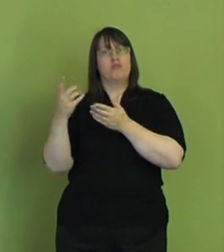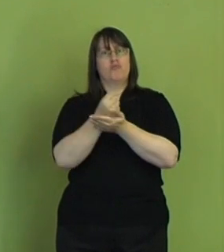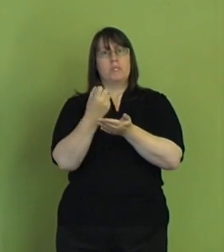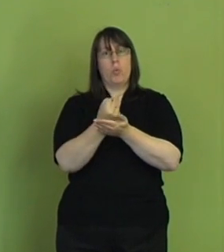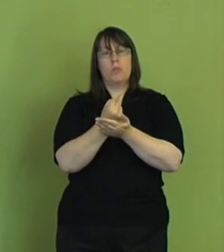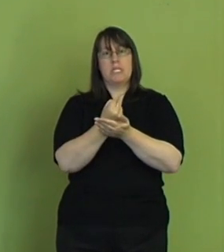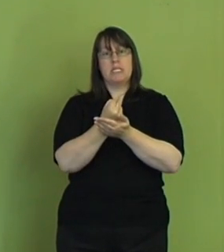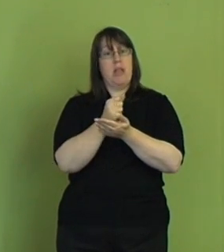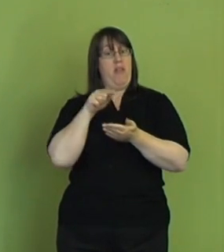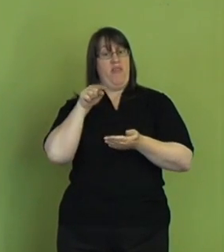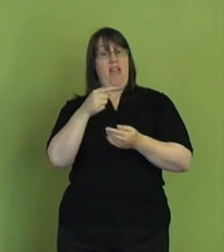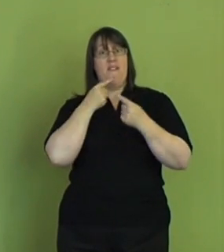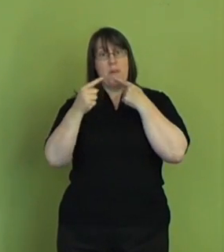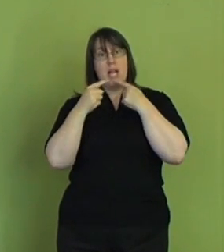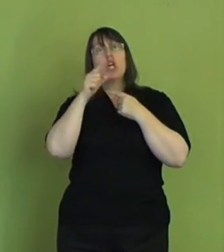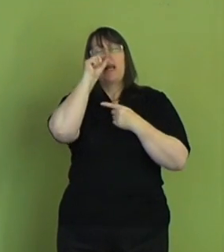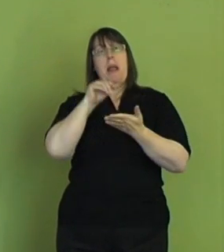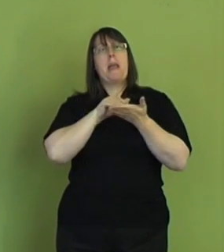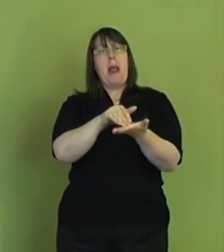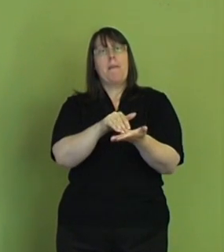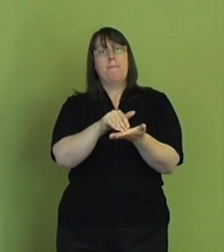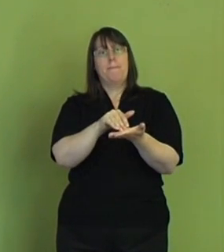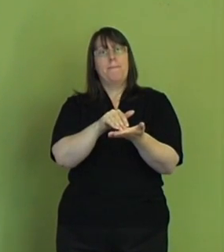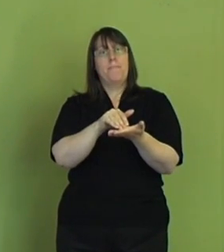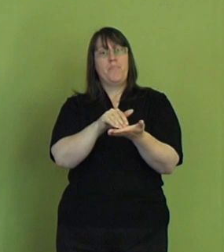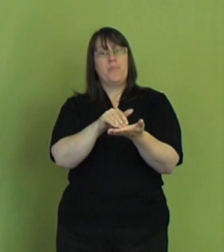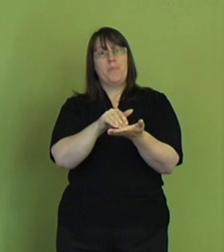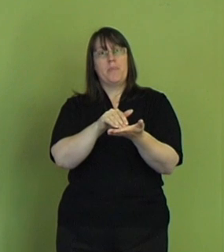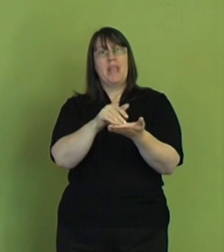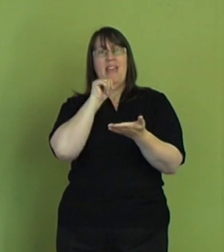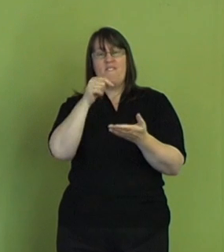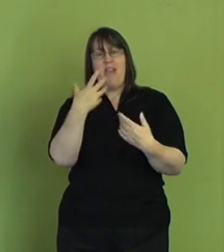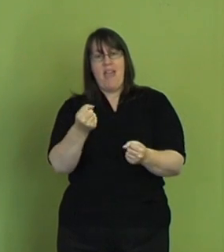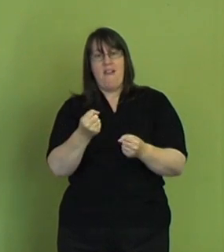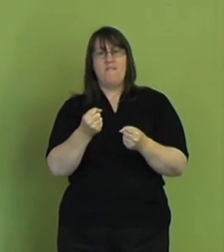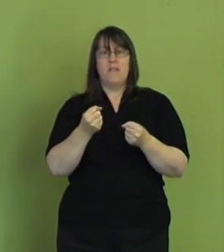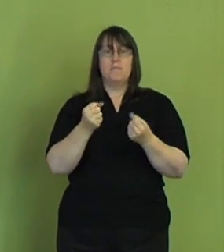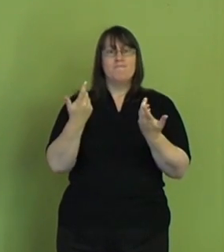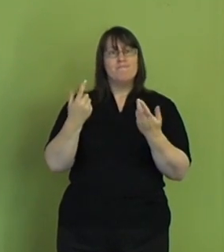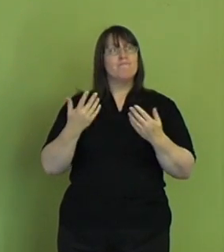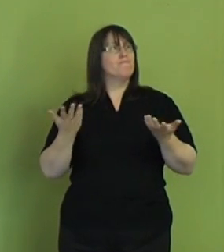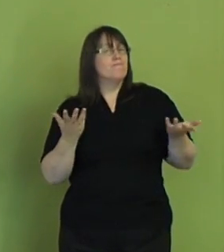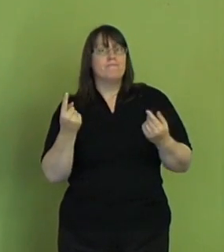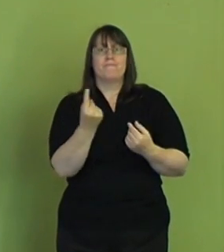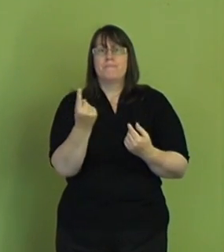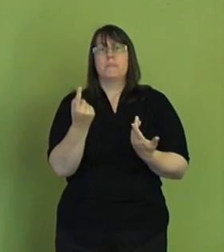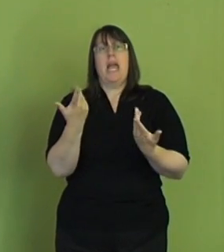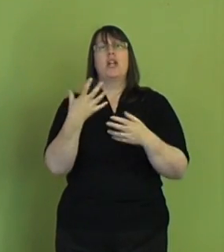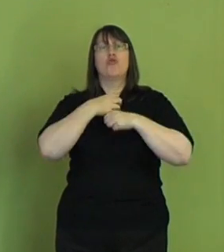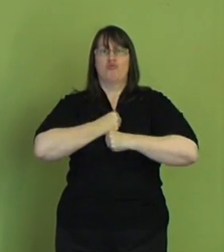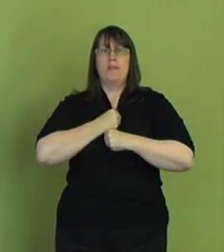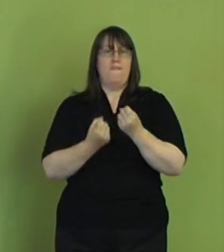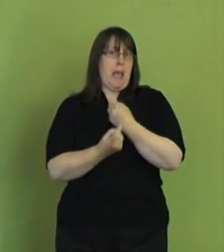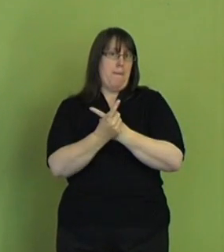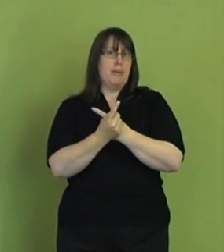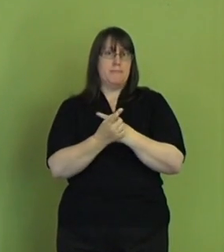to assist people that may be experiencing a loss and grief.